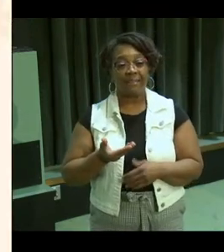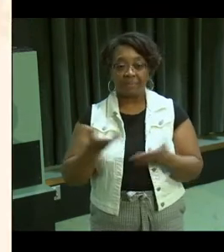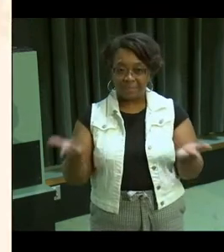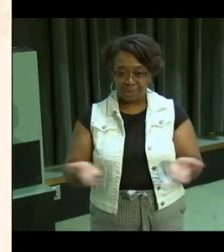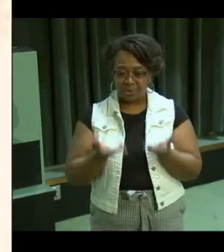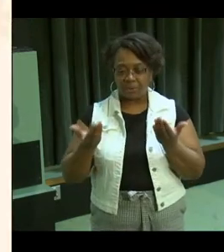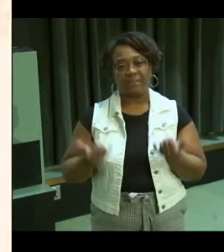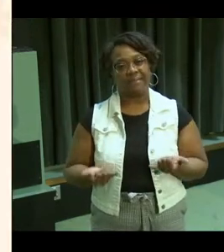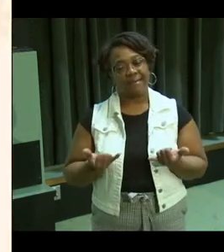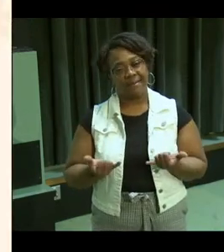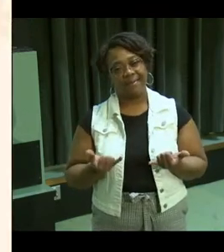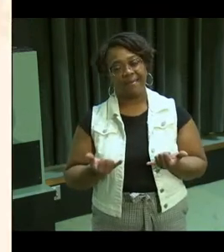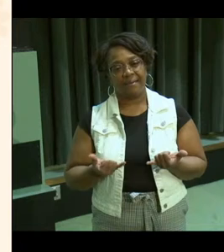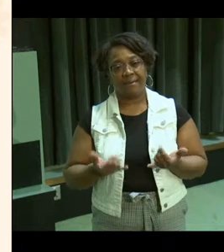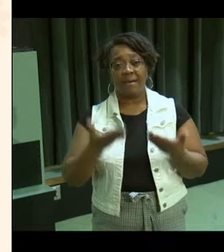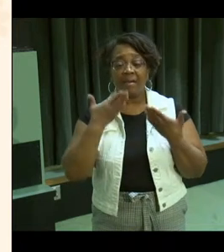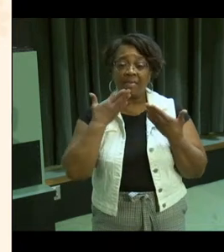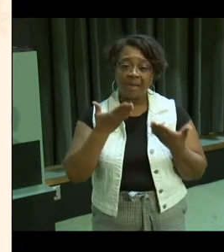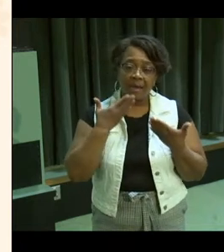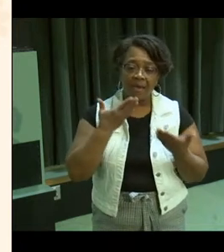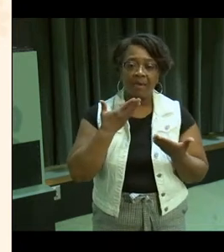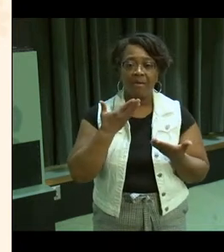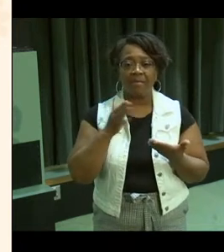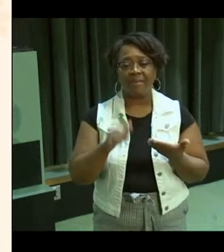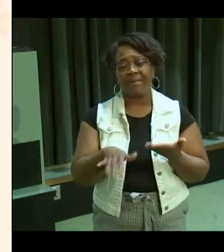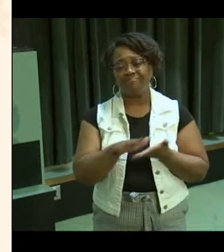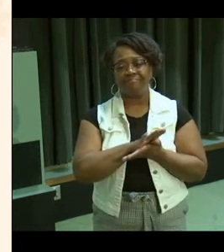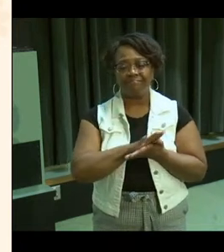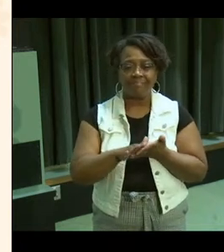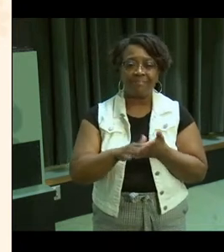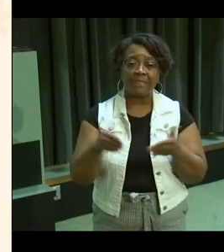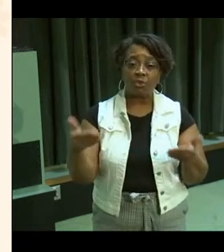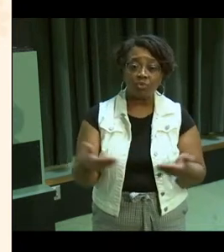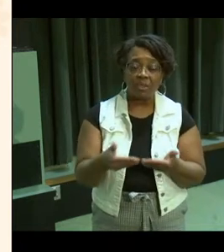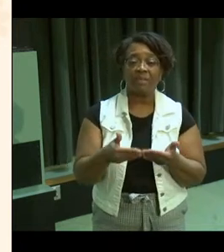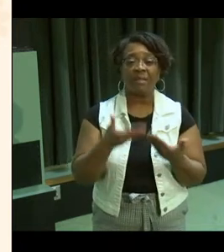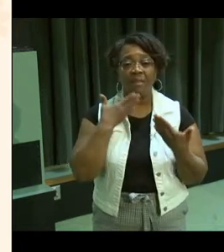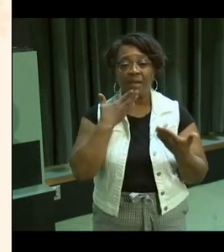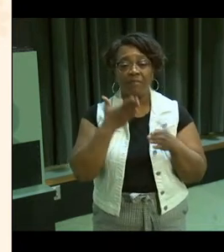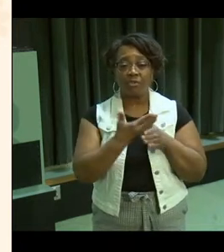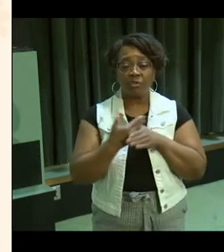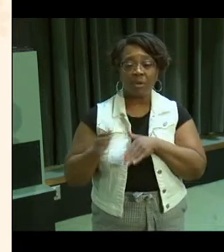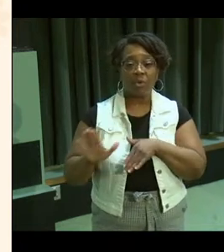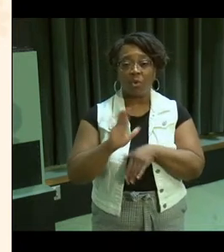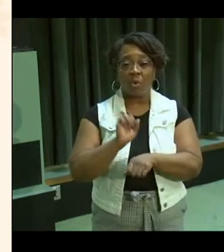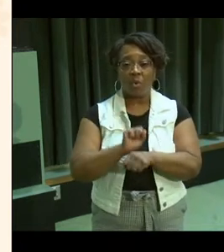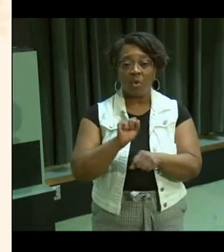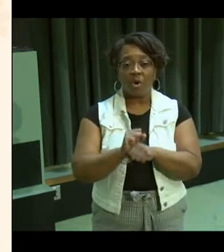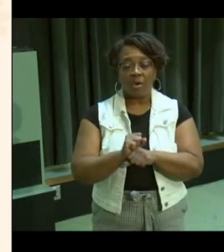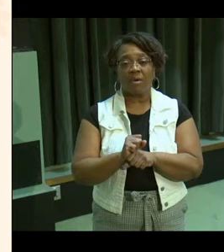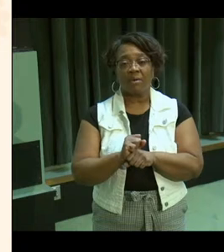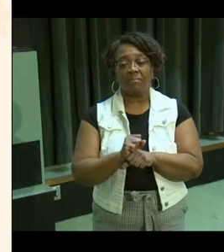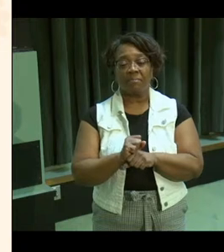inviting me to be here today, thank you for that, for that